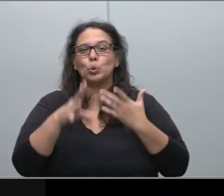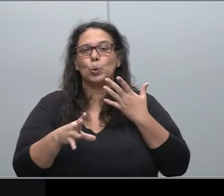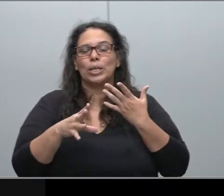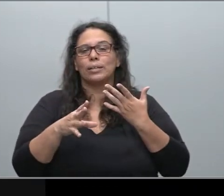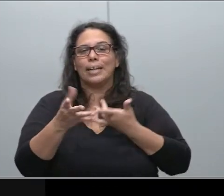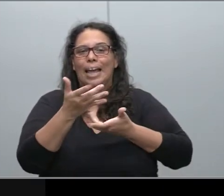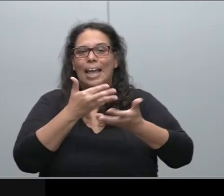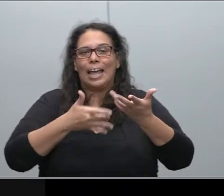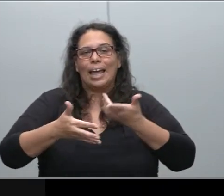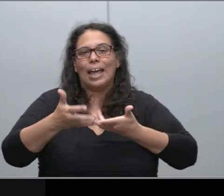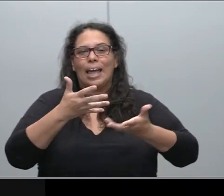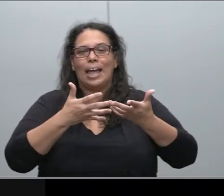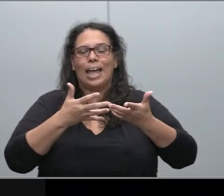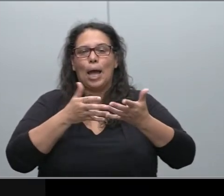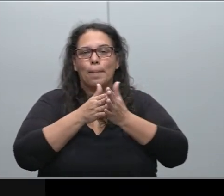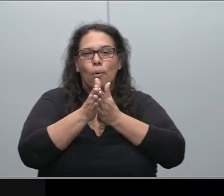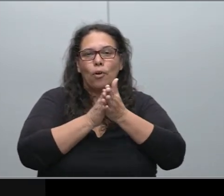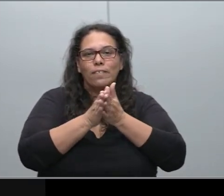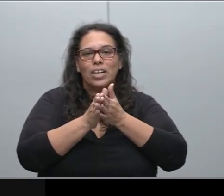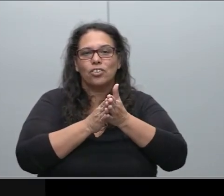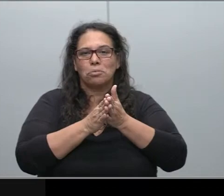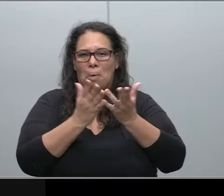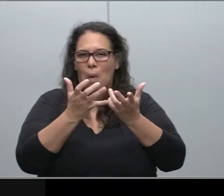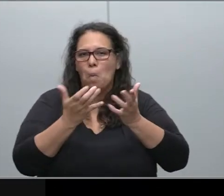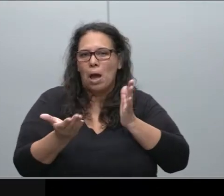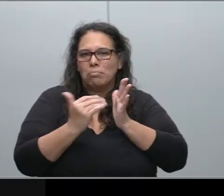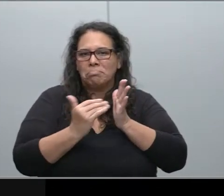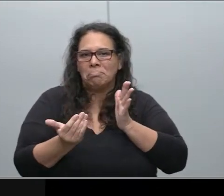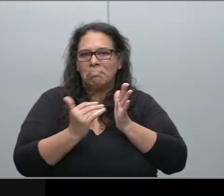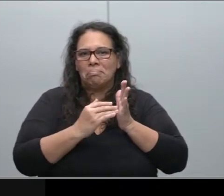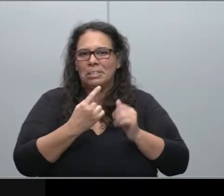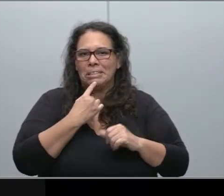So I said a lot , and I tried to do so in a way